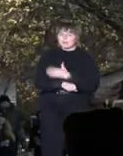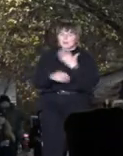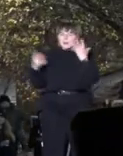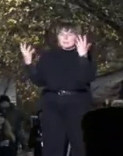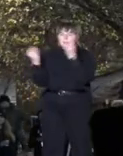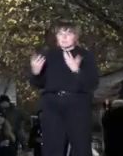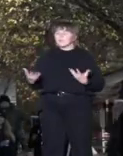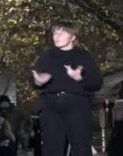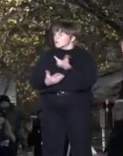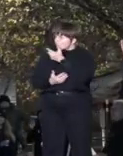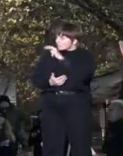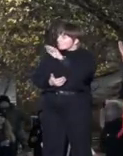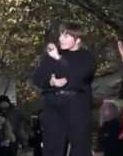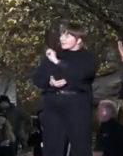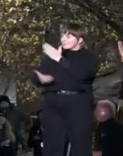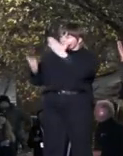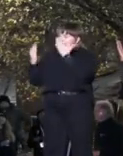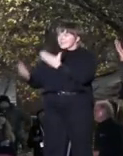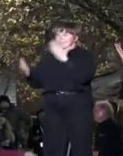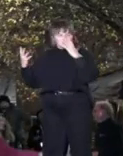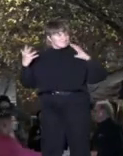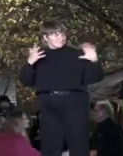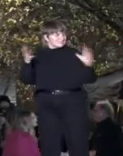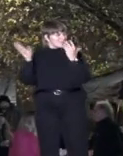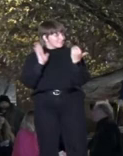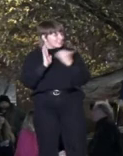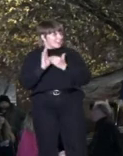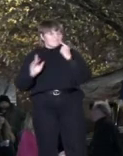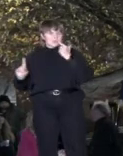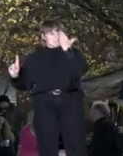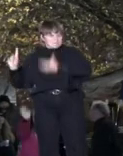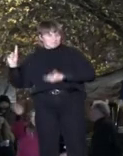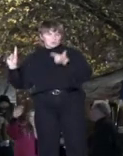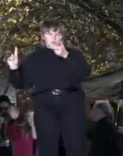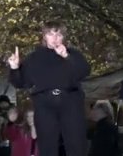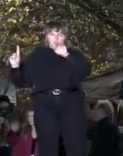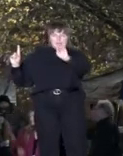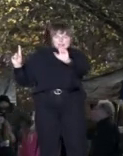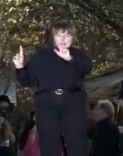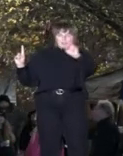MY. WHAT A BEAUTIFUL SONG. THANK YOU SO MUCH, GRACE. ALL RIGHT,